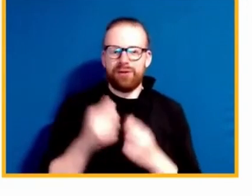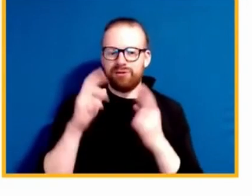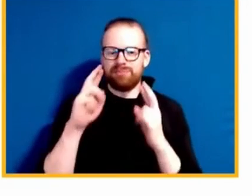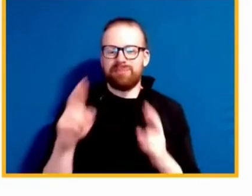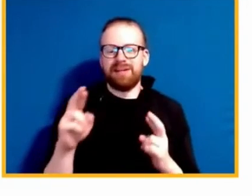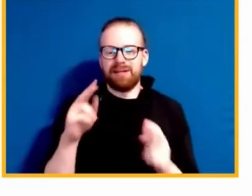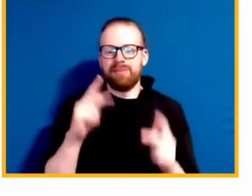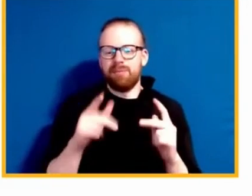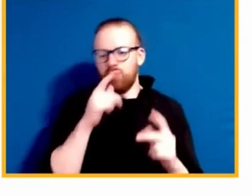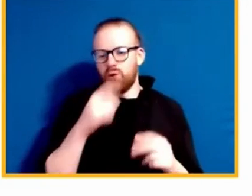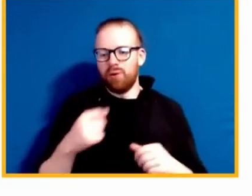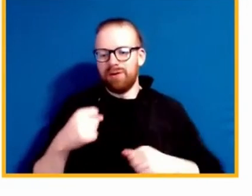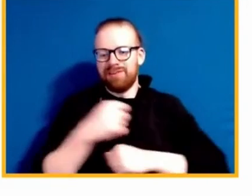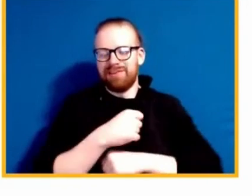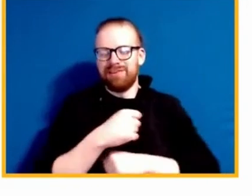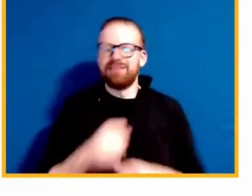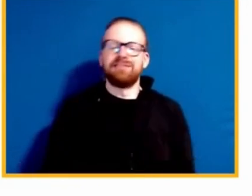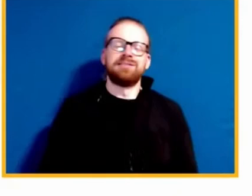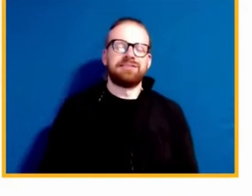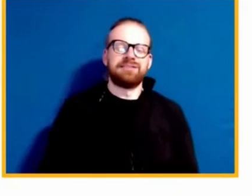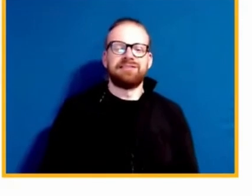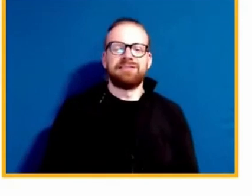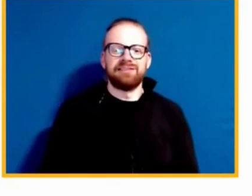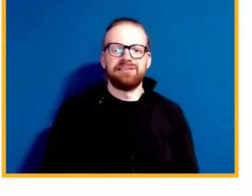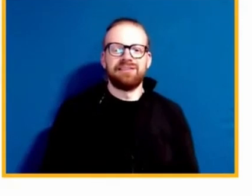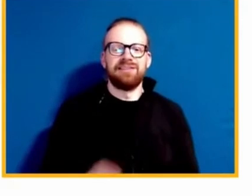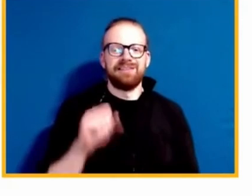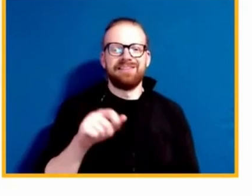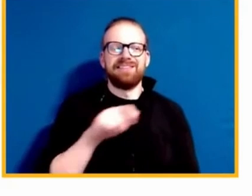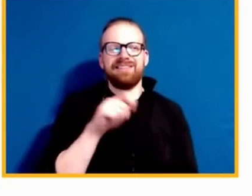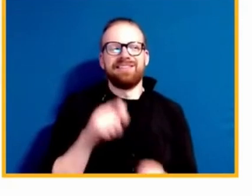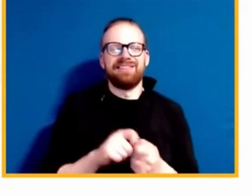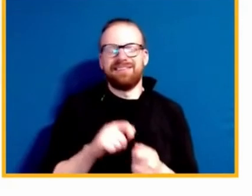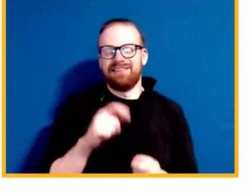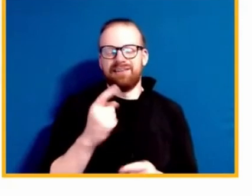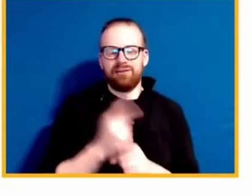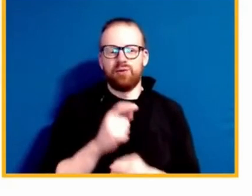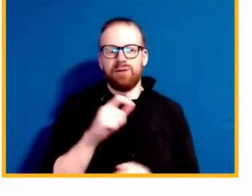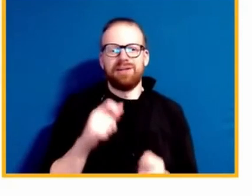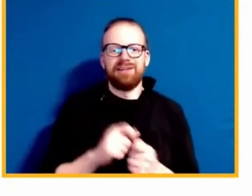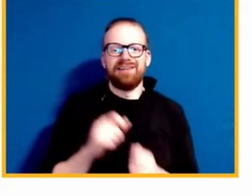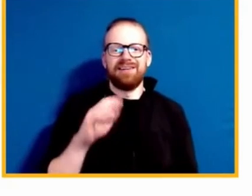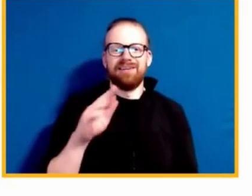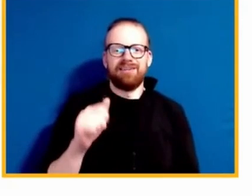And those that want to hug fursuiters. Yeah, exactly yeah yeah. I saw Beta being like,